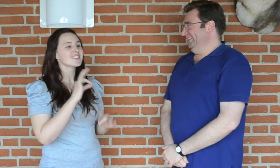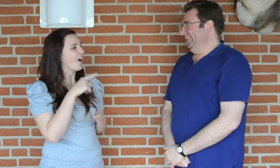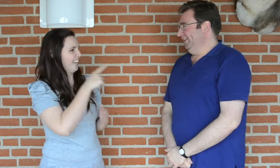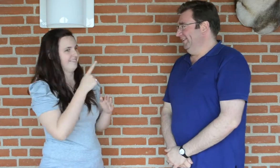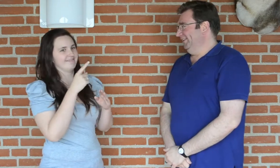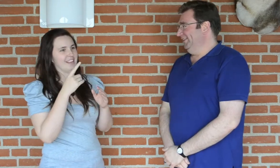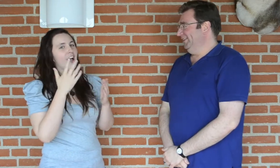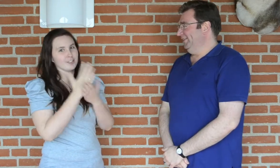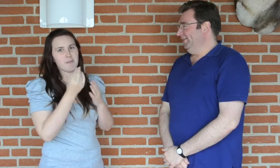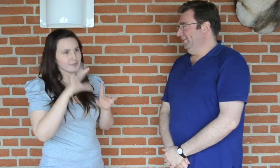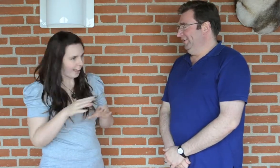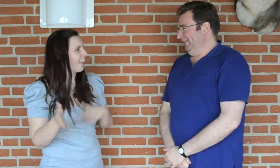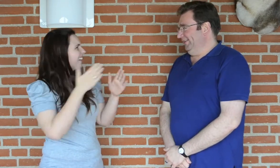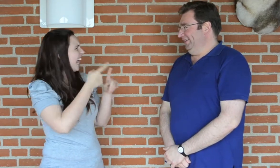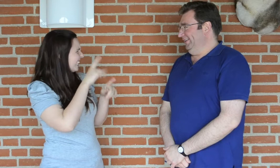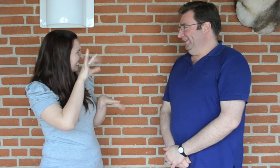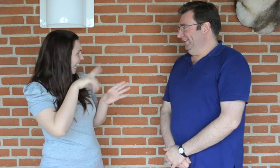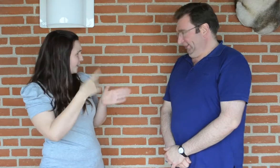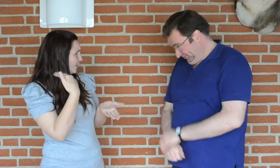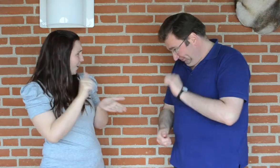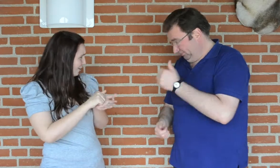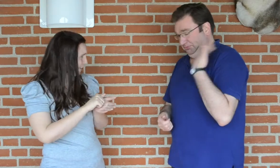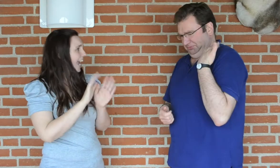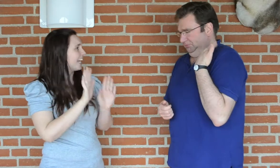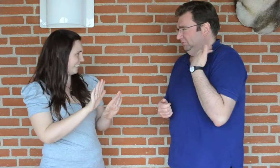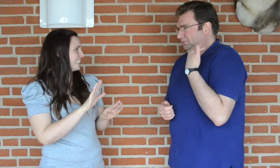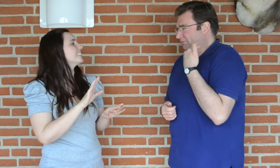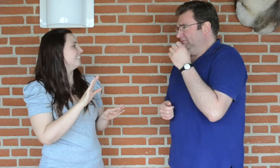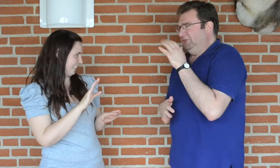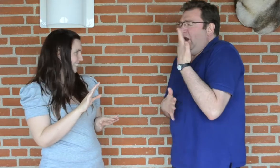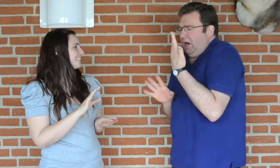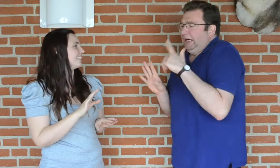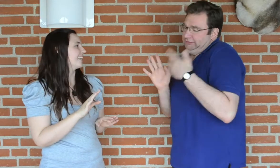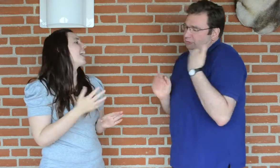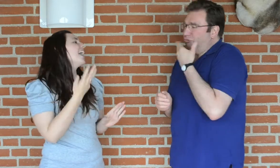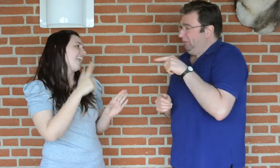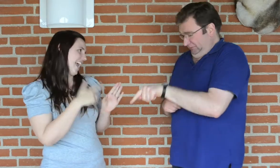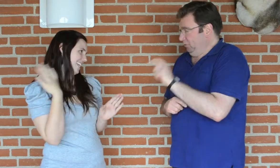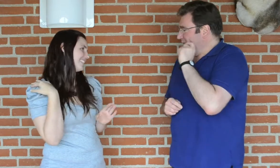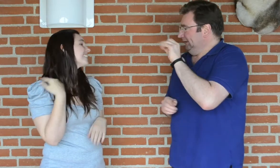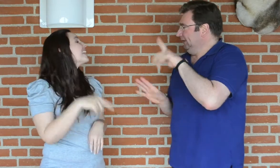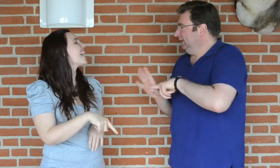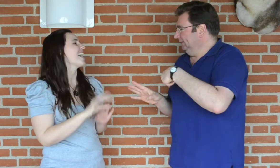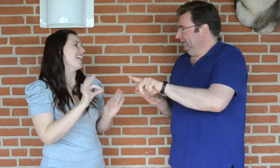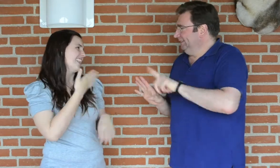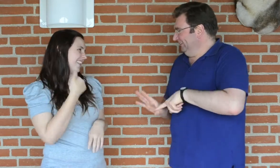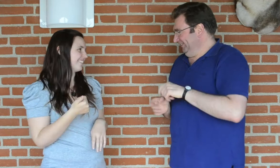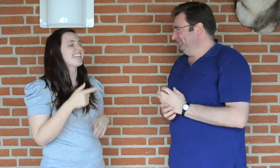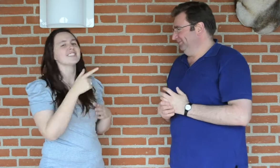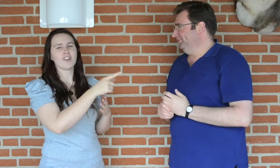So you're an Australian whose been living in England for 10 years correct? Yes, it is almost 10 years. Ah, lovely.